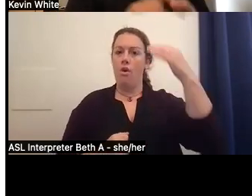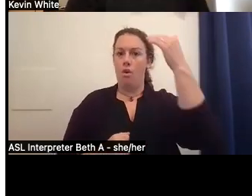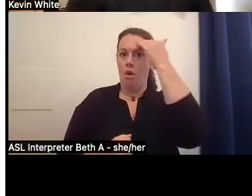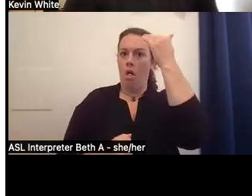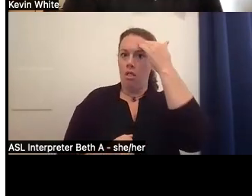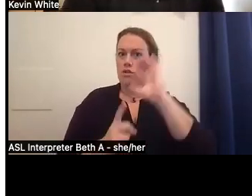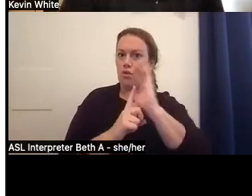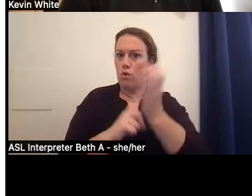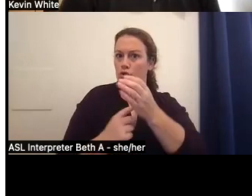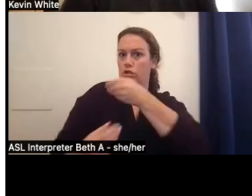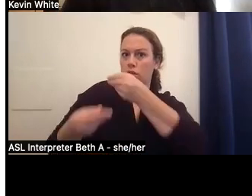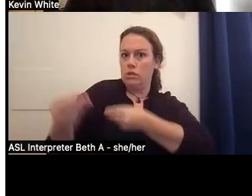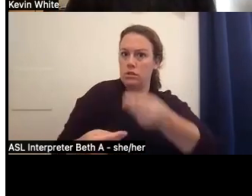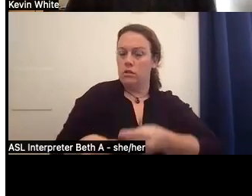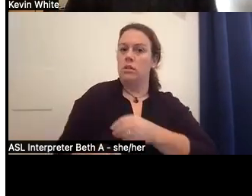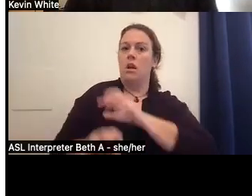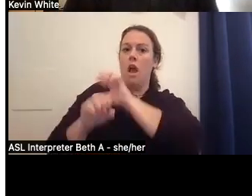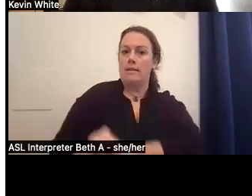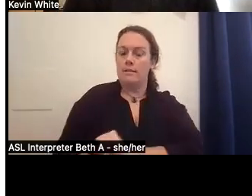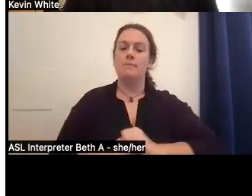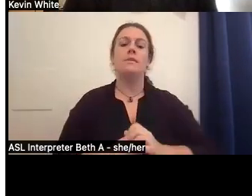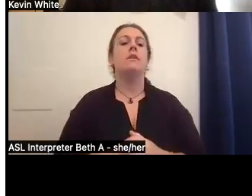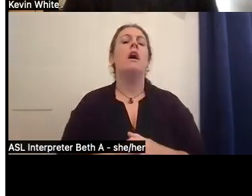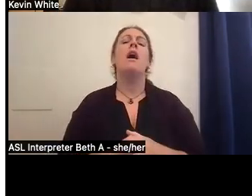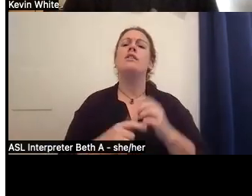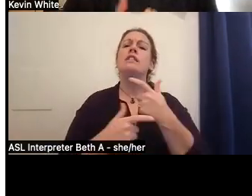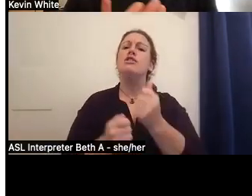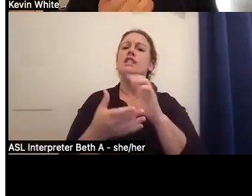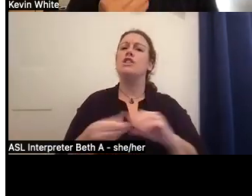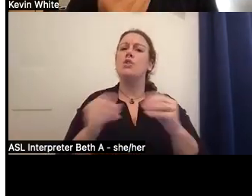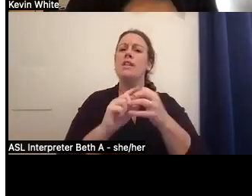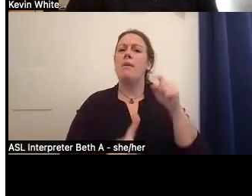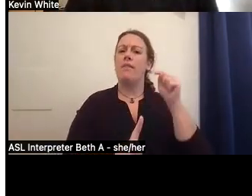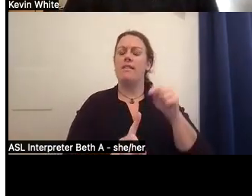there's these great number of stories about this in this capacity one of them is that there was a